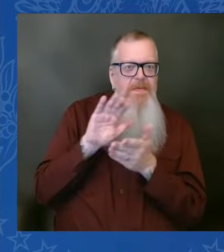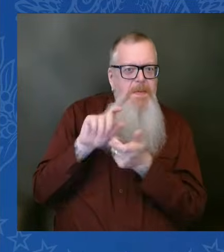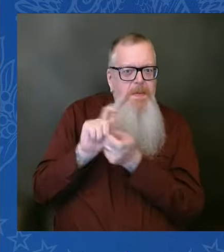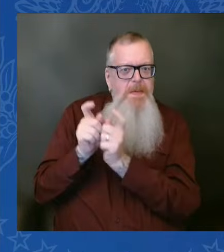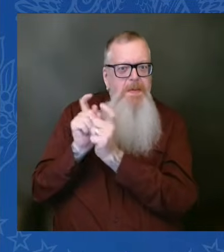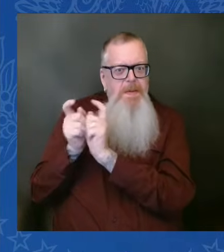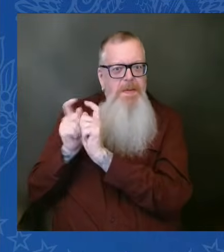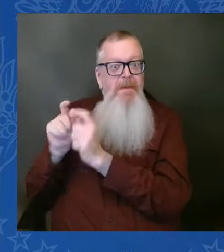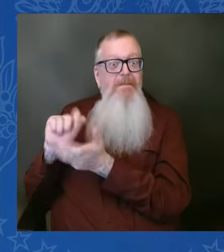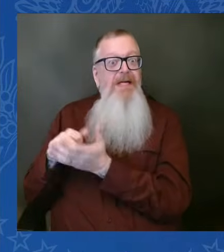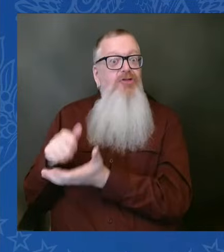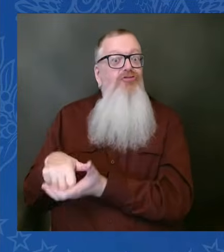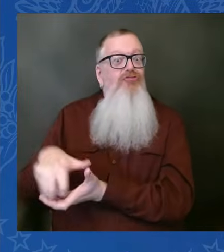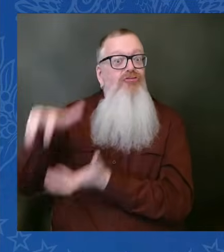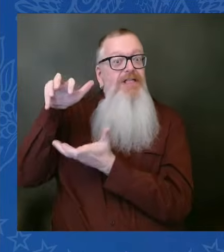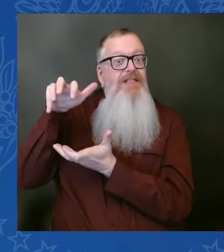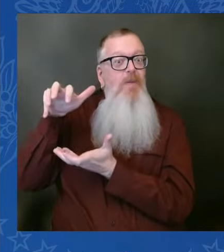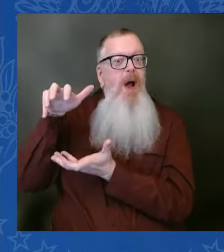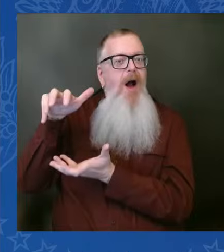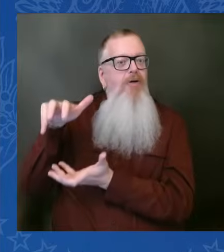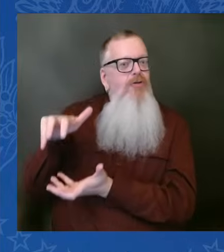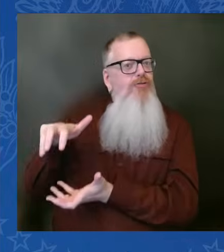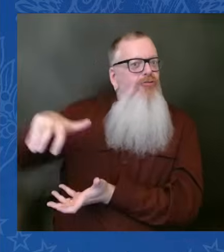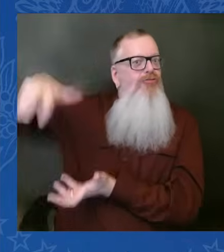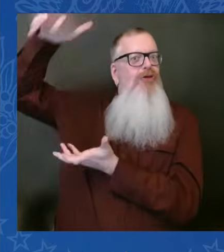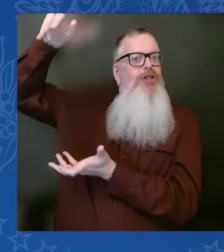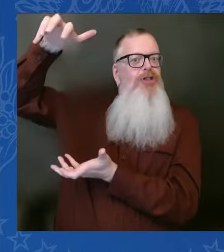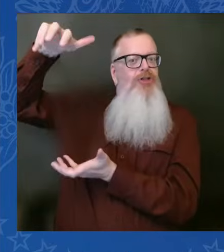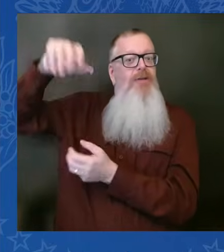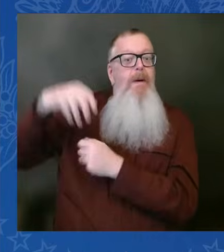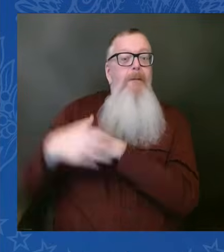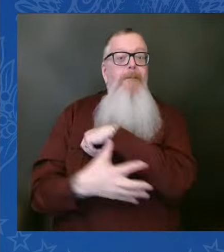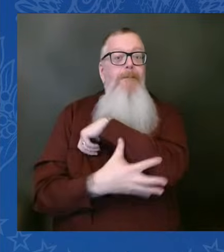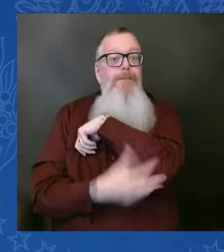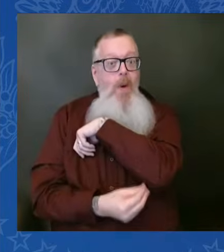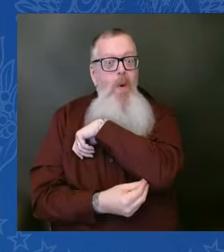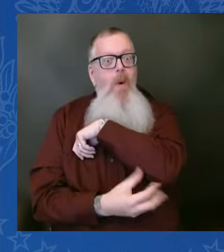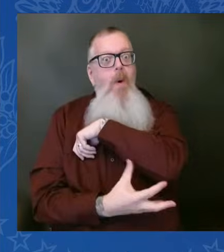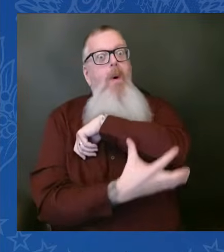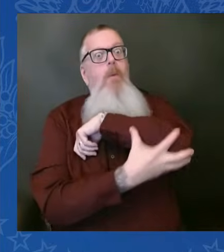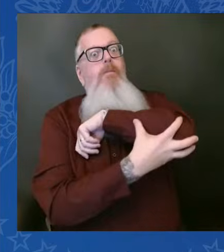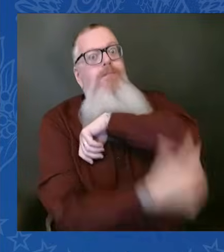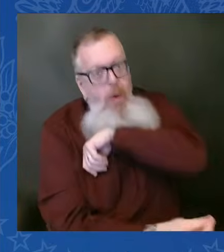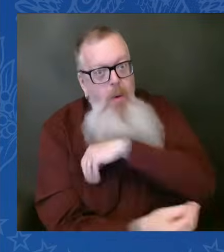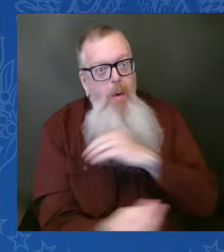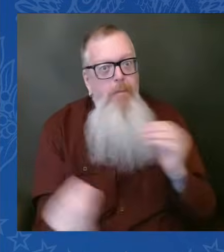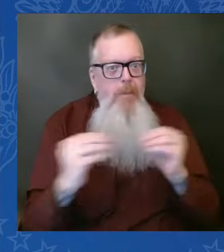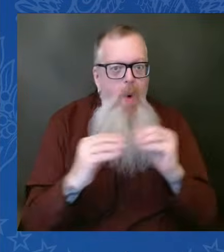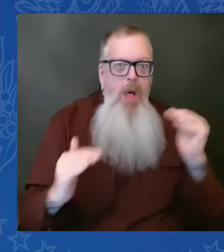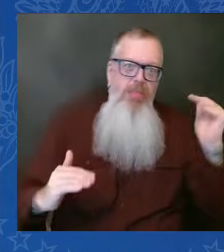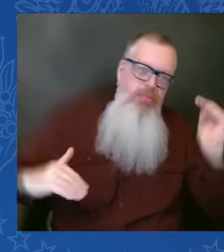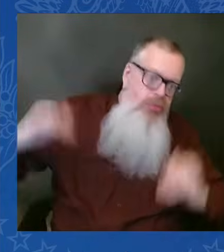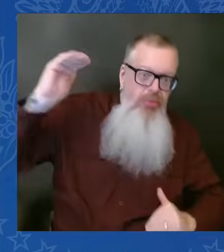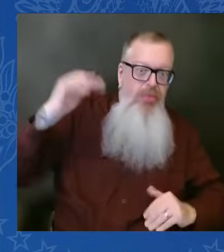away to unionize and bargain collectively. And, by the way, I’m all for the very wealthy. I’m not joking.